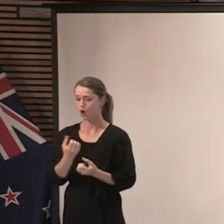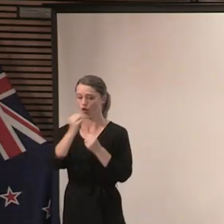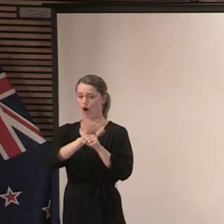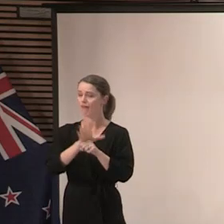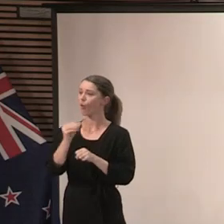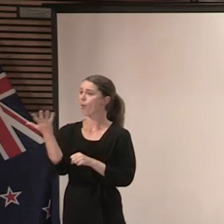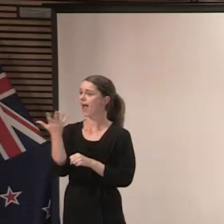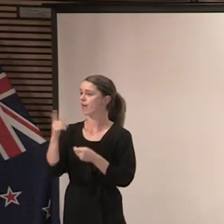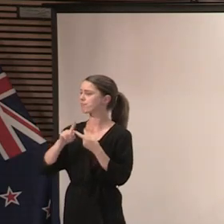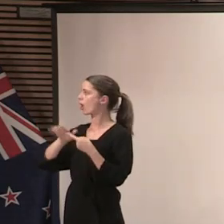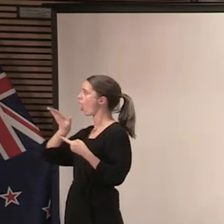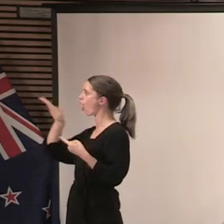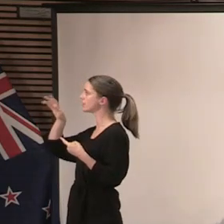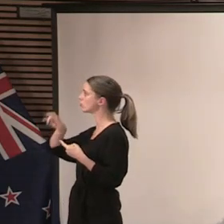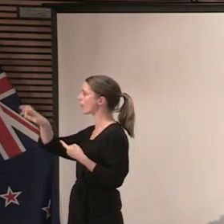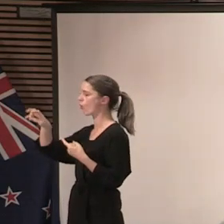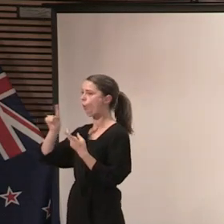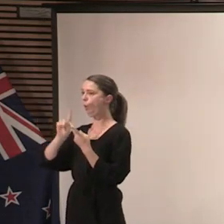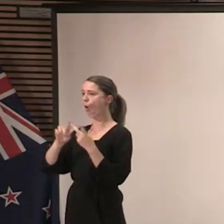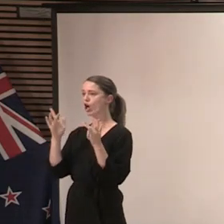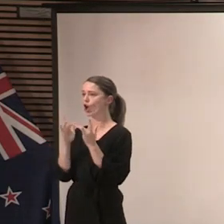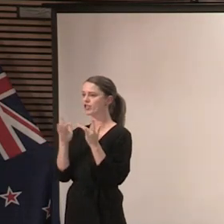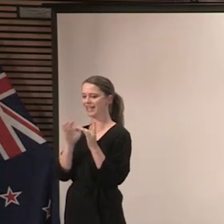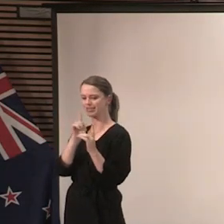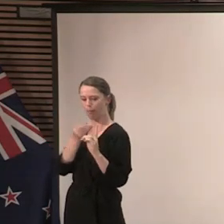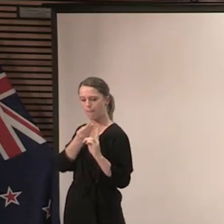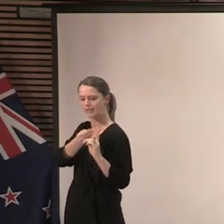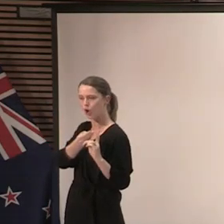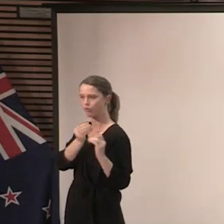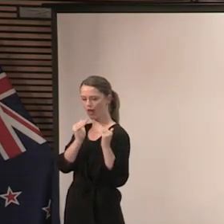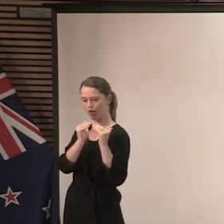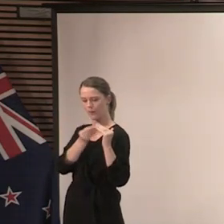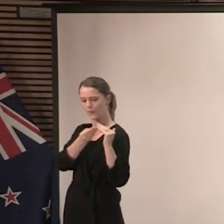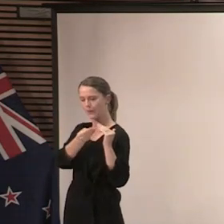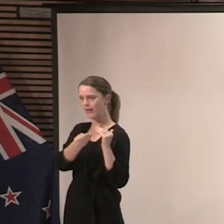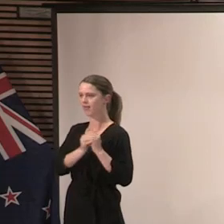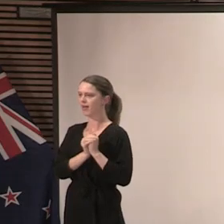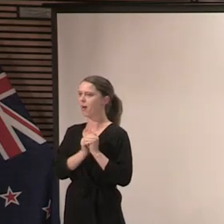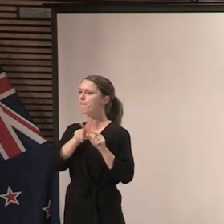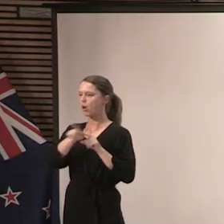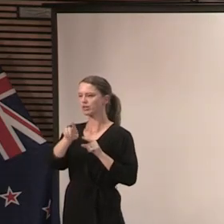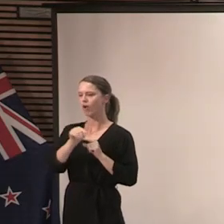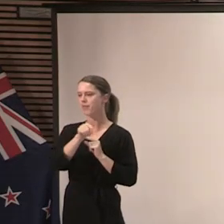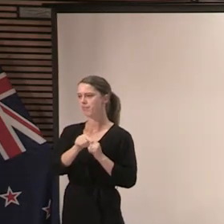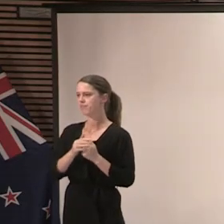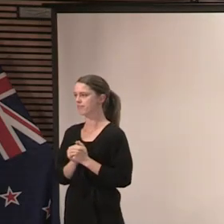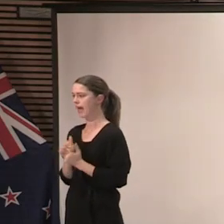identified since April 1 is primarily as a result of overseas travel or contact